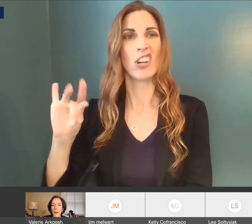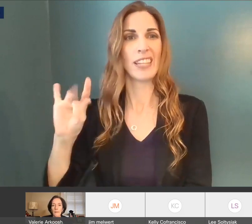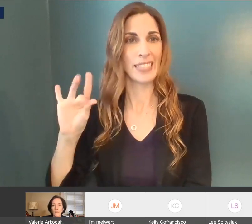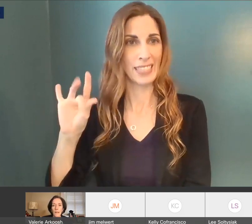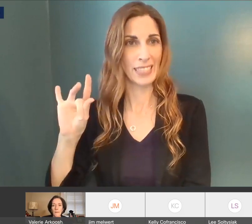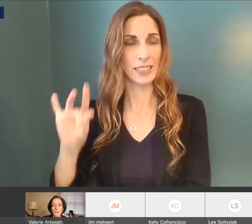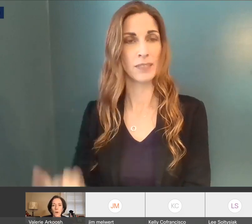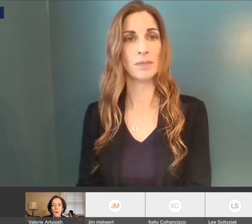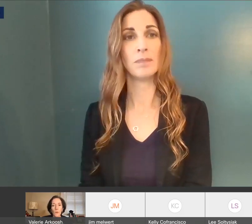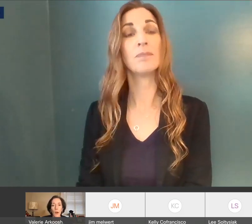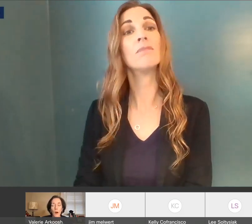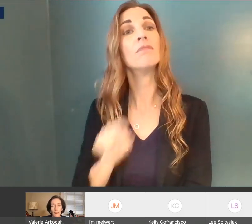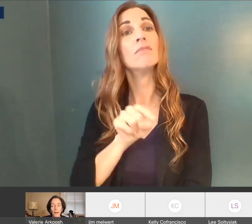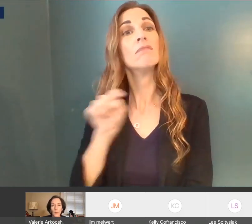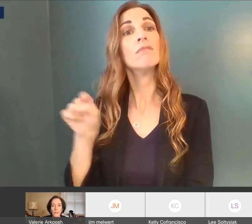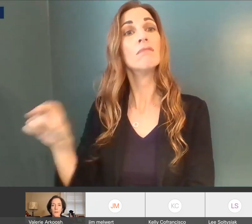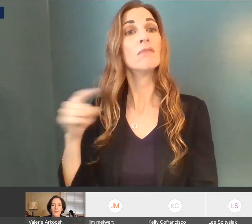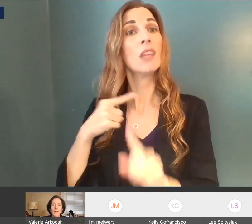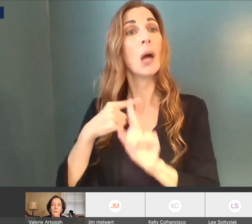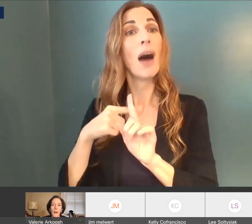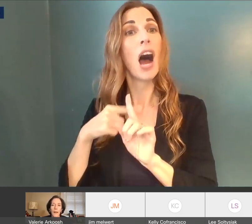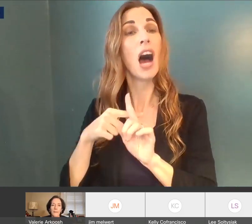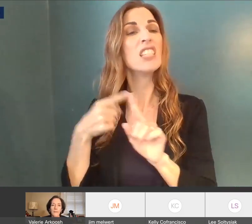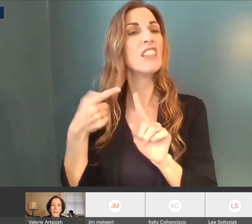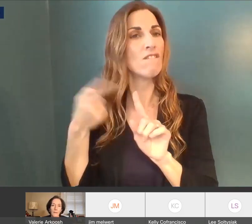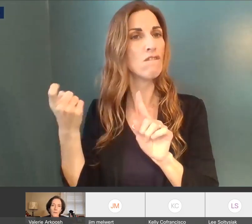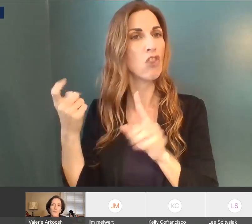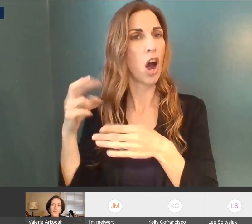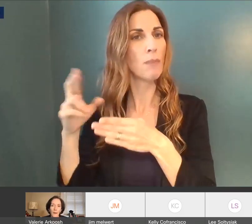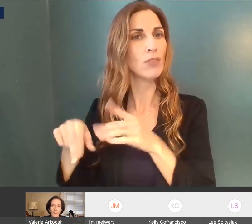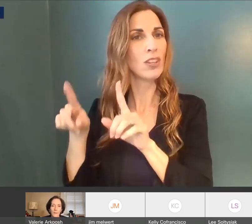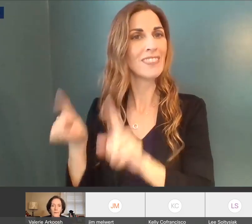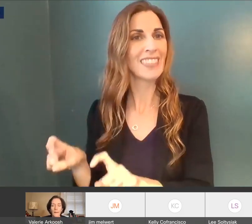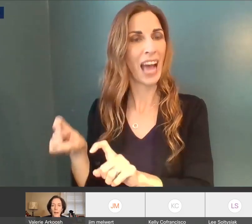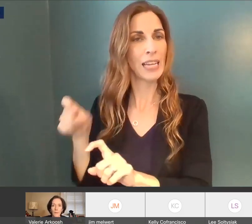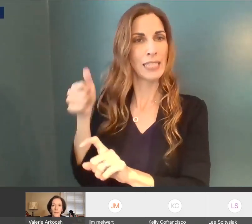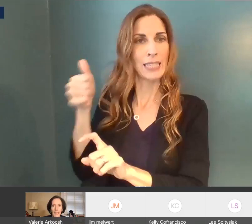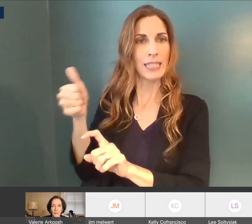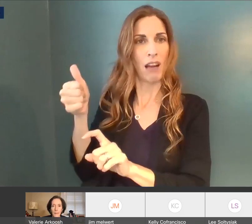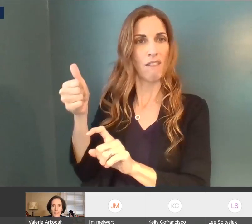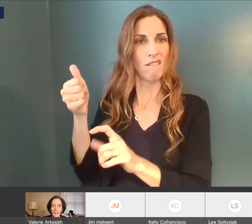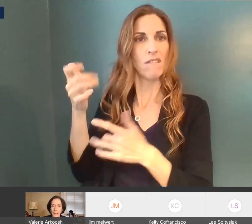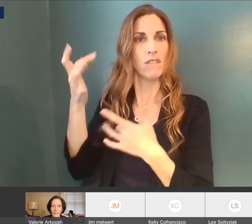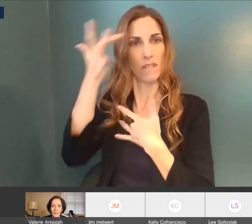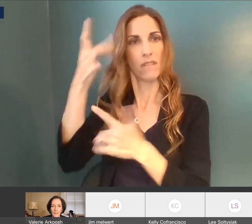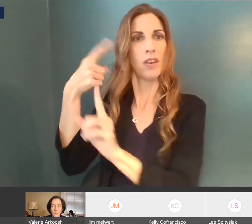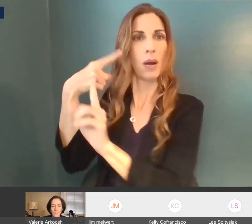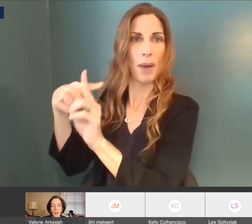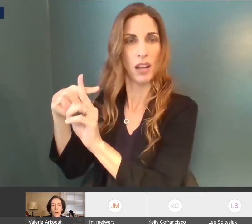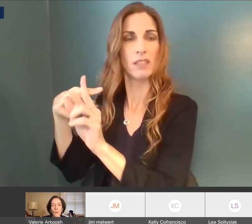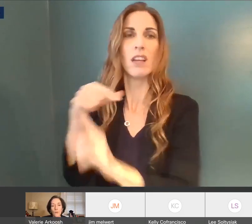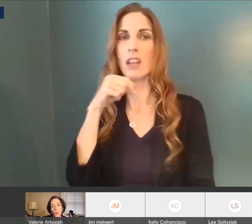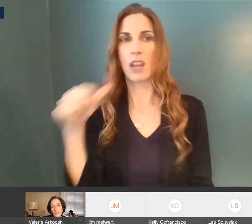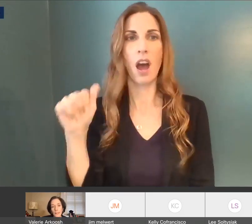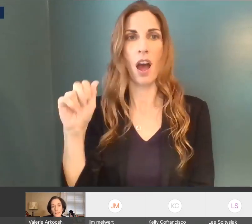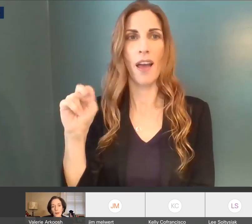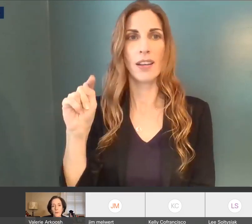positive cases are a result of a positive test for the virus, not from the antibody test. 14 are